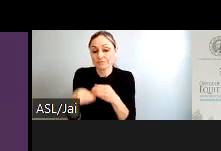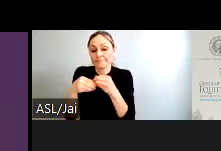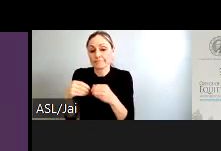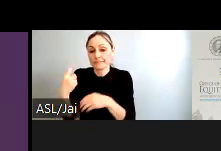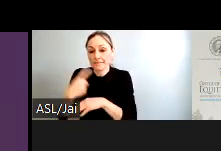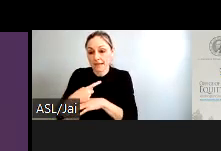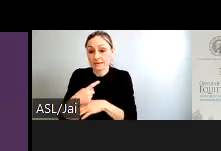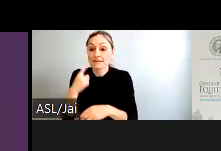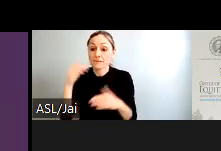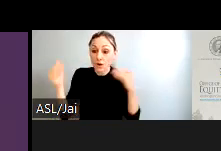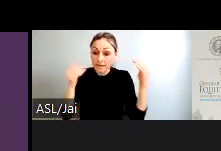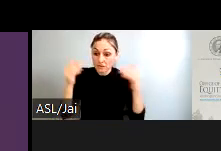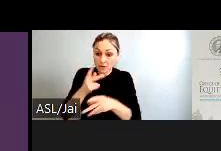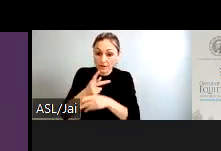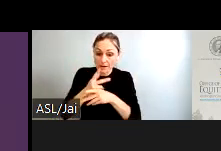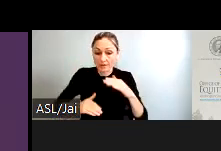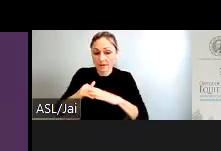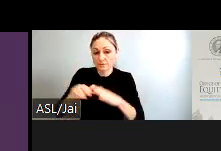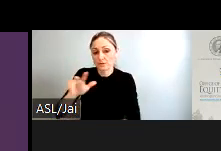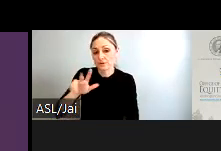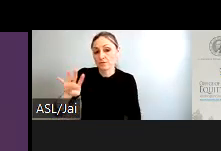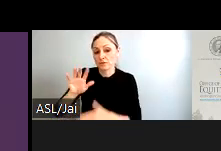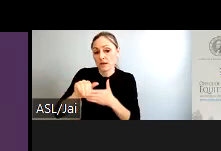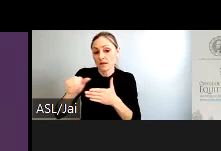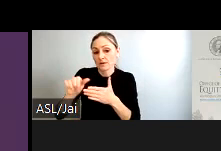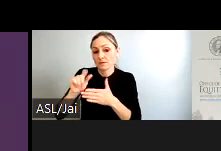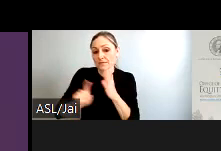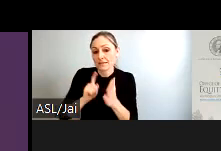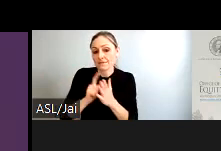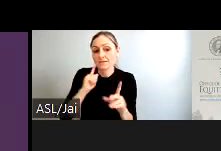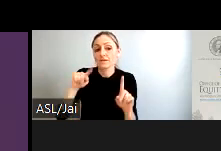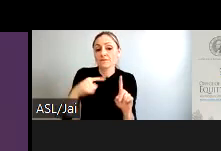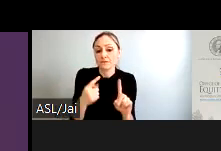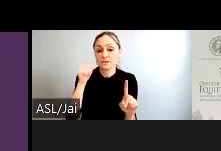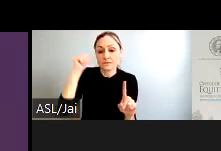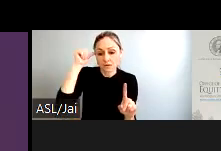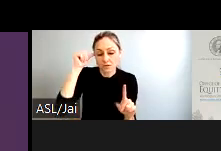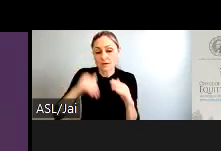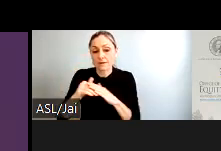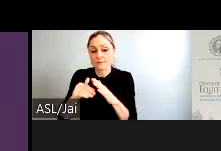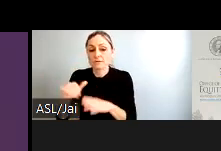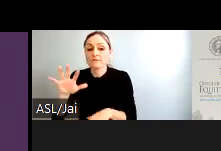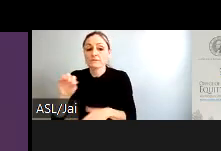For adult care up to $34 per hour for the first adult and up to $50 per 24 hour cycle